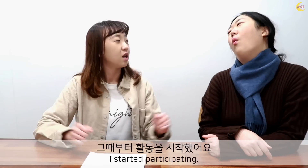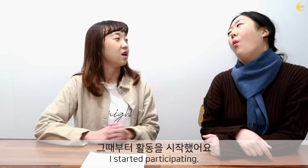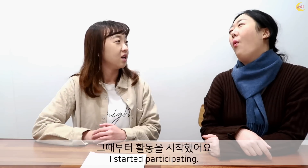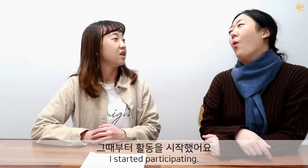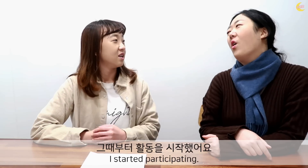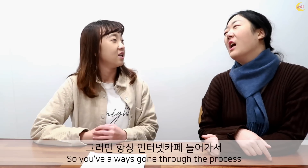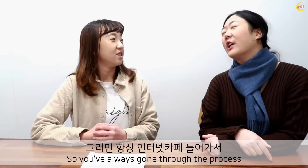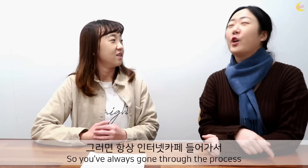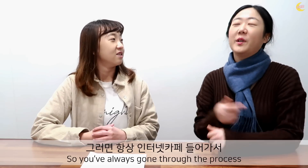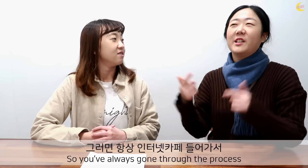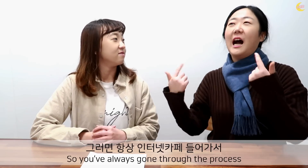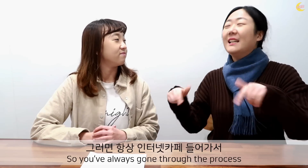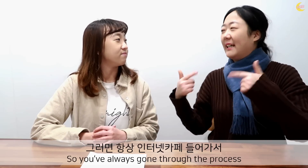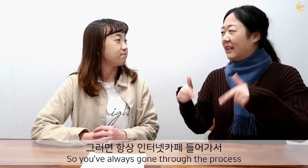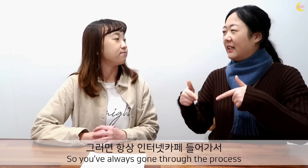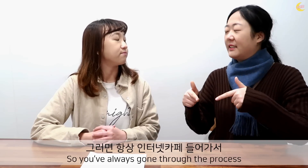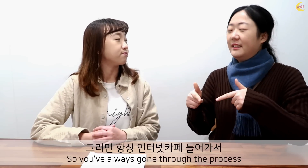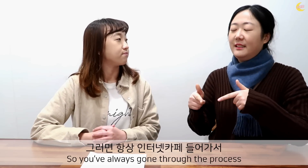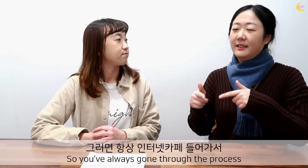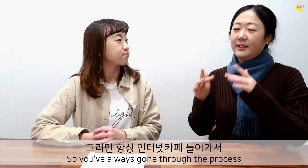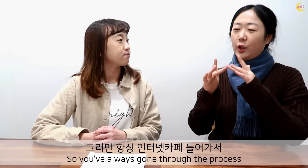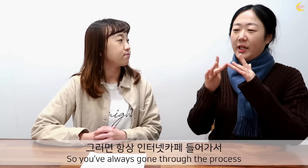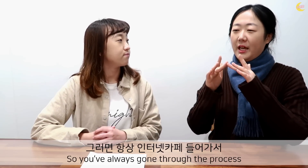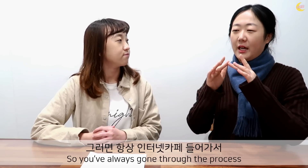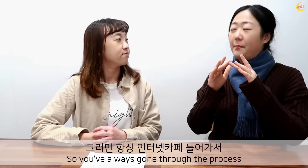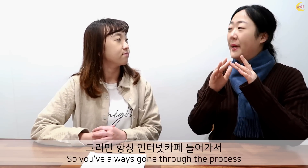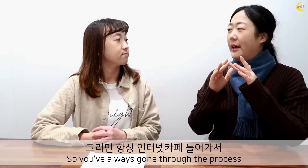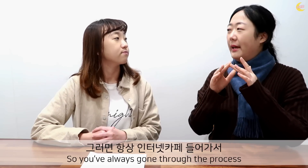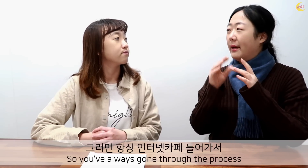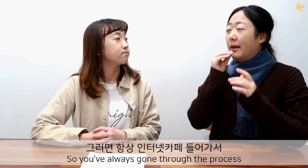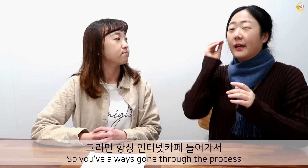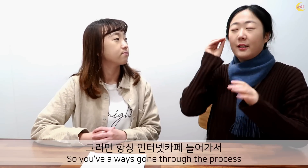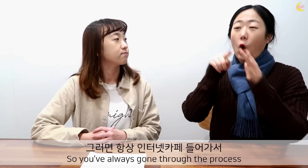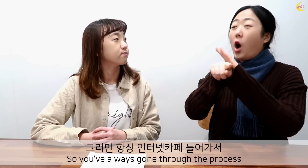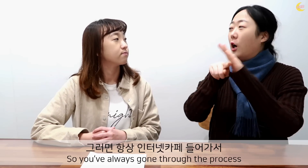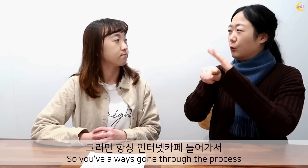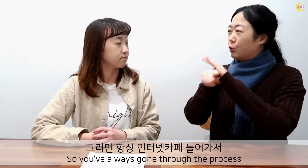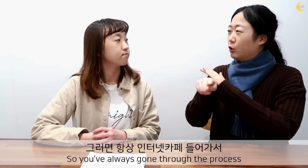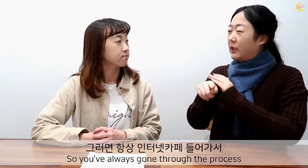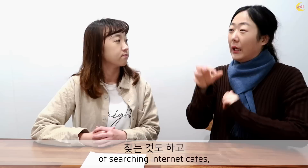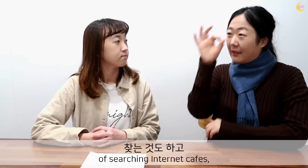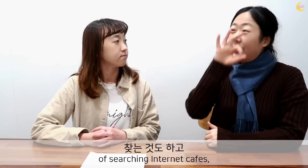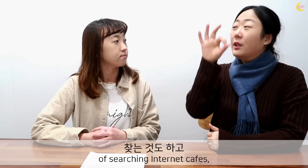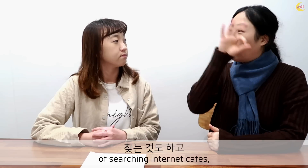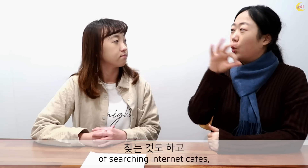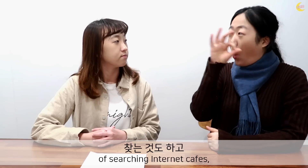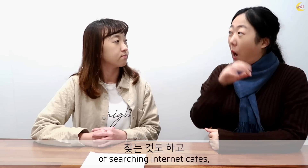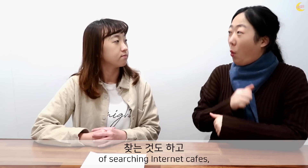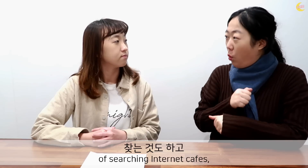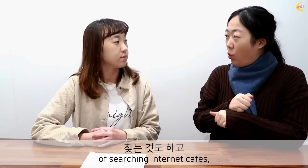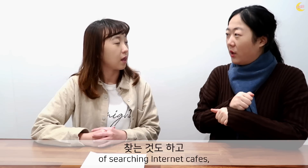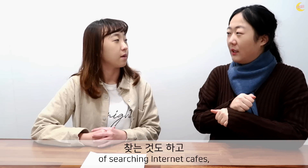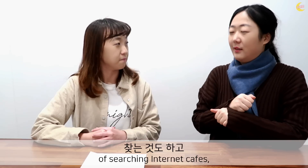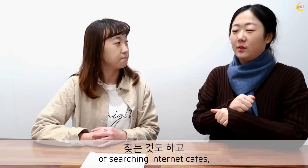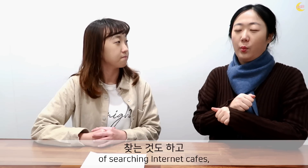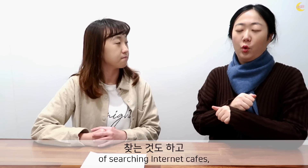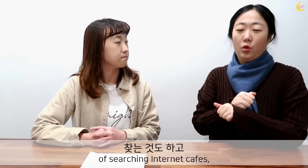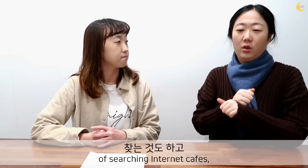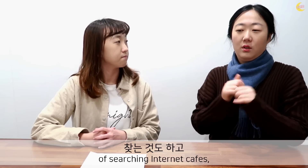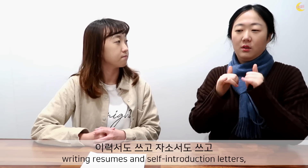I started participating. So you’ve always gone through the process of searching Internet cafes,